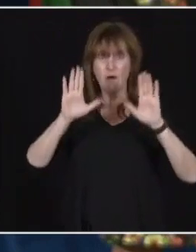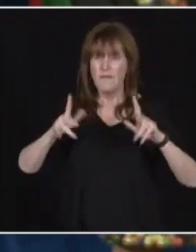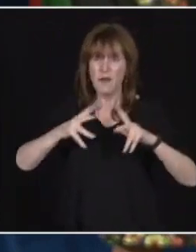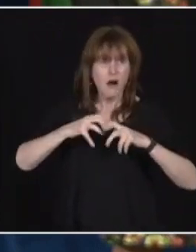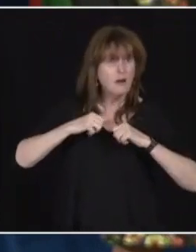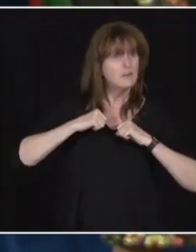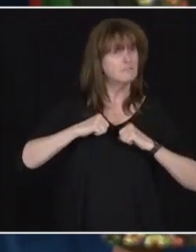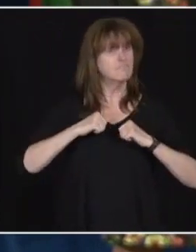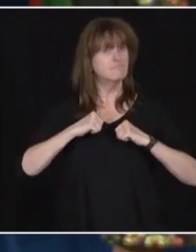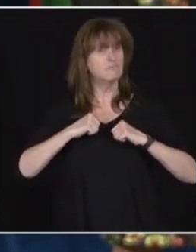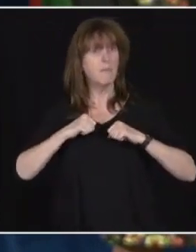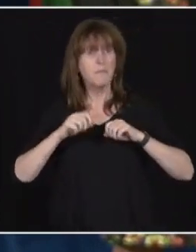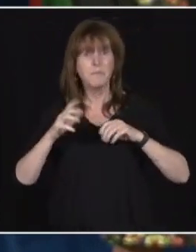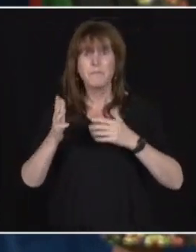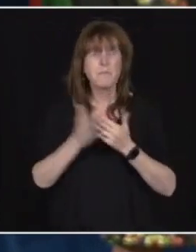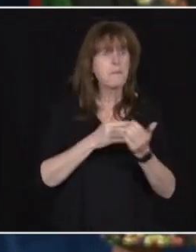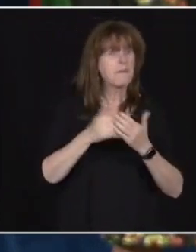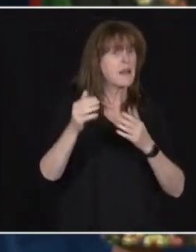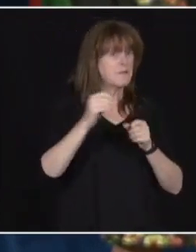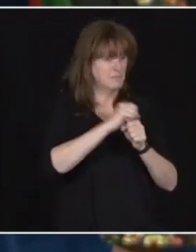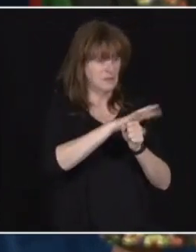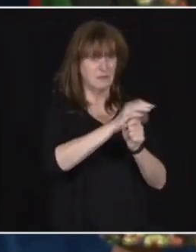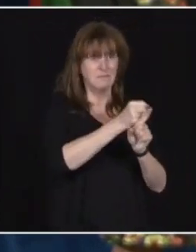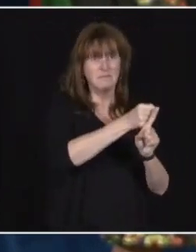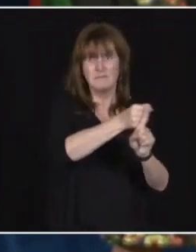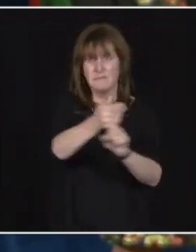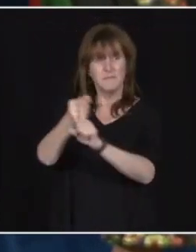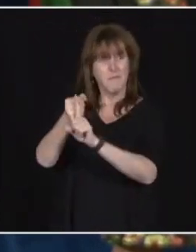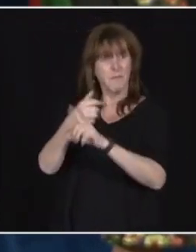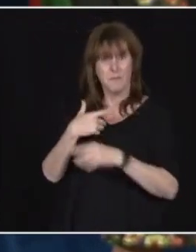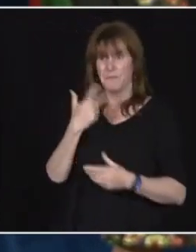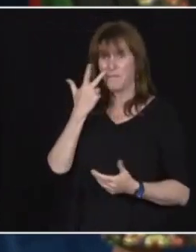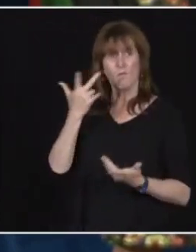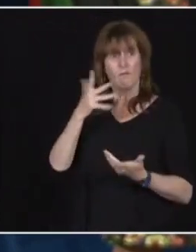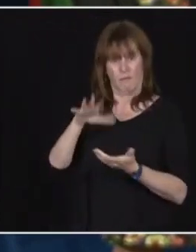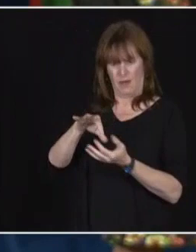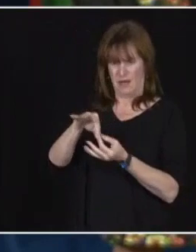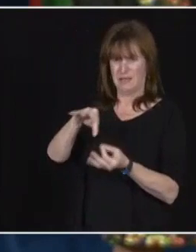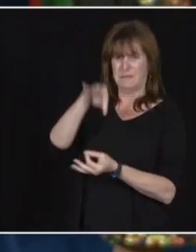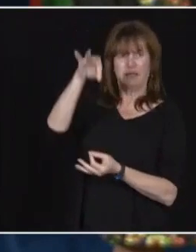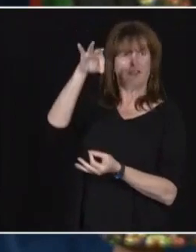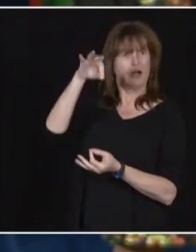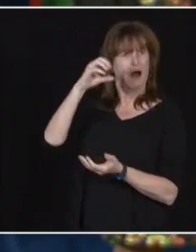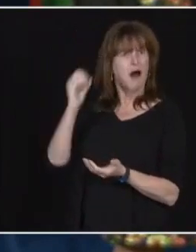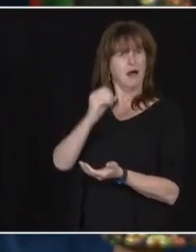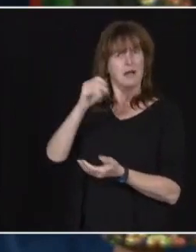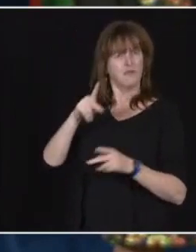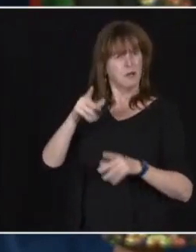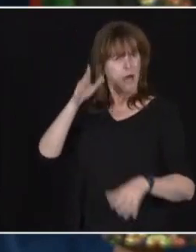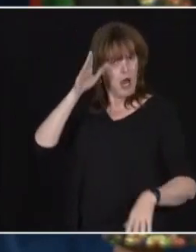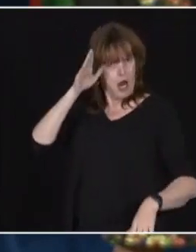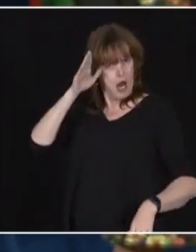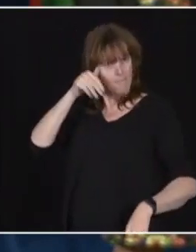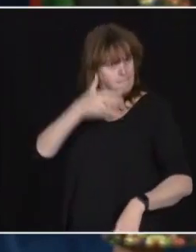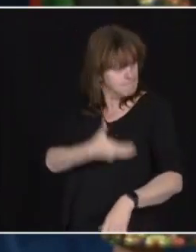crisis has also brought out the best in many students. In many educators and staff and all of our communities. In this moment of adversity